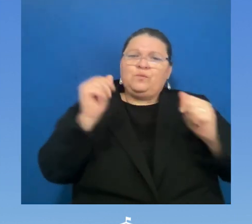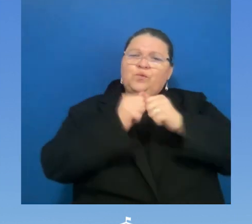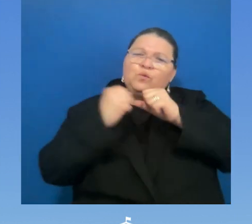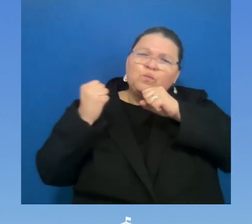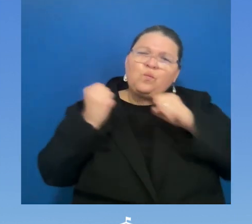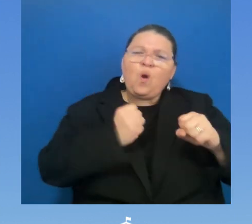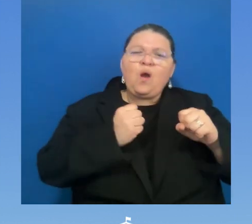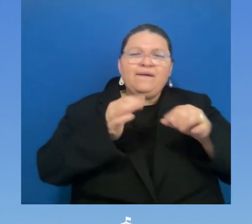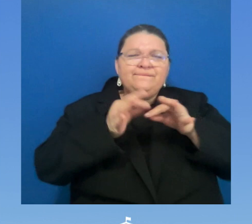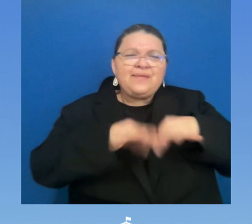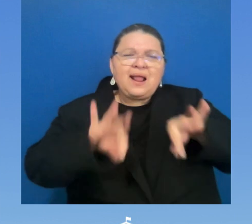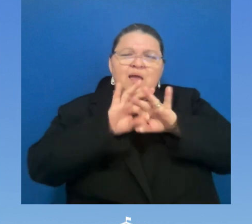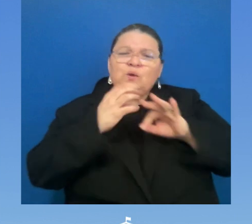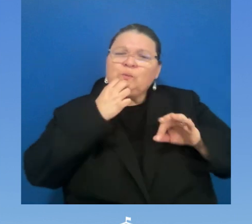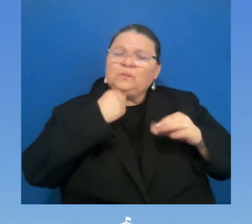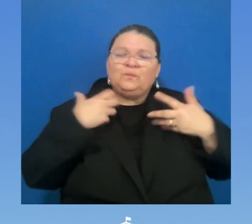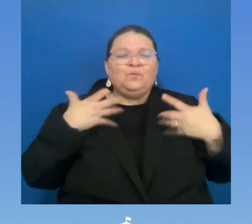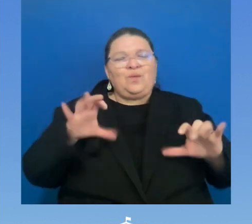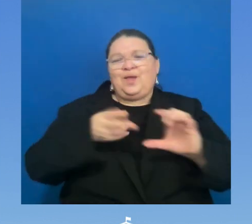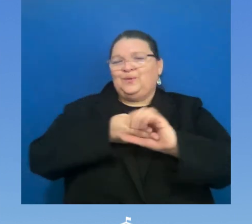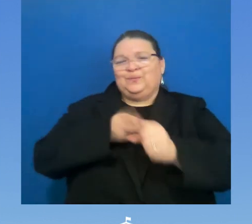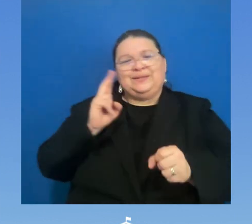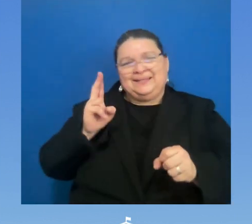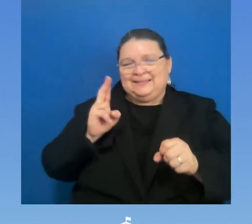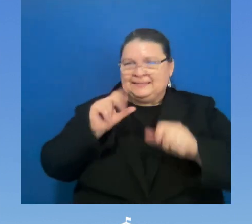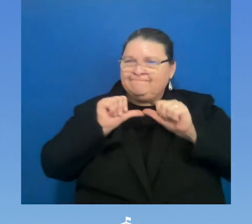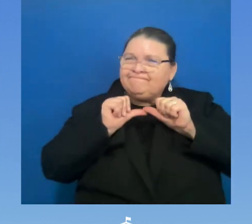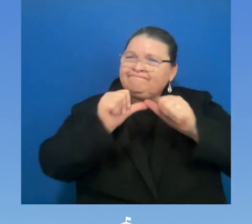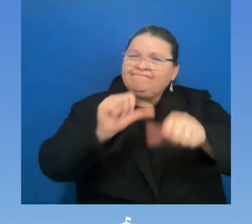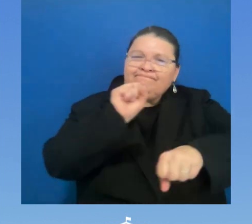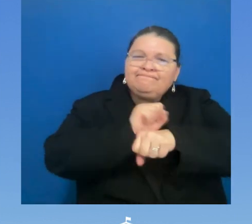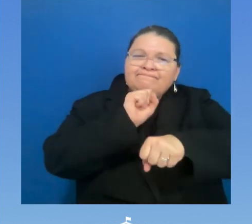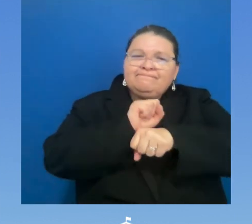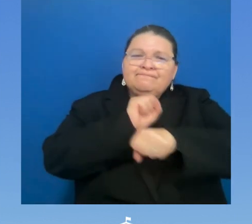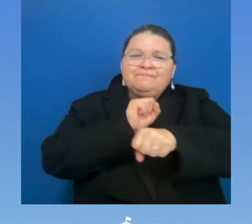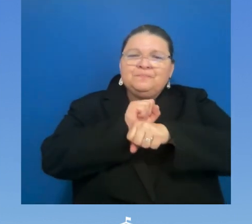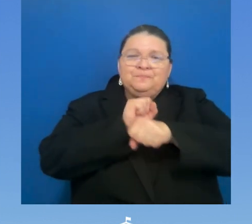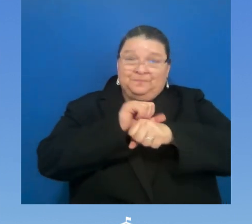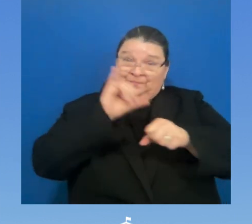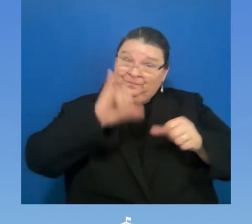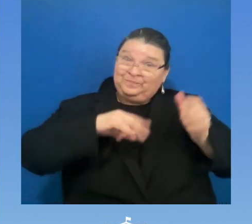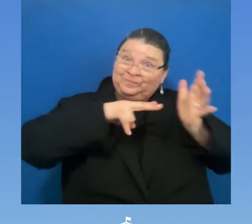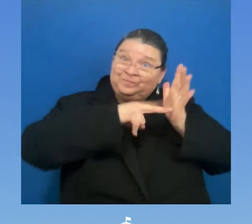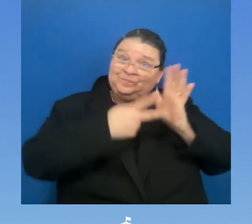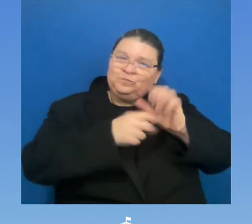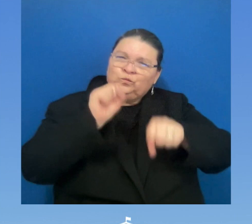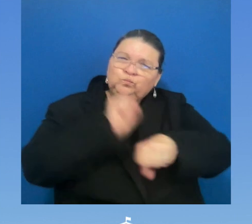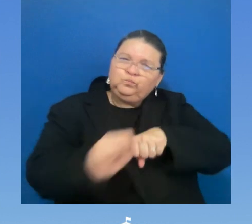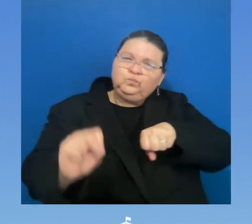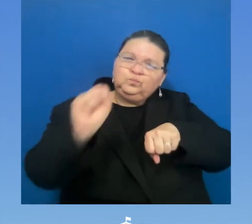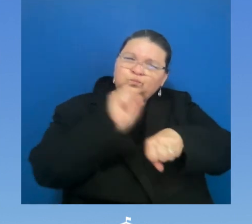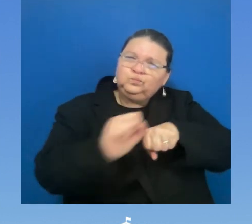but it takes work every single day to continue to make progress. And so every day, every year, we're looking for how we can improve it,